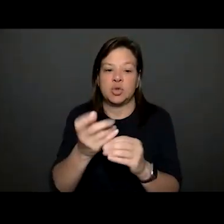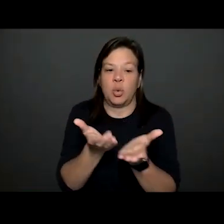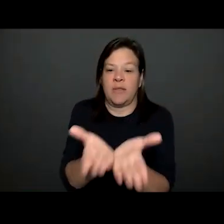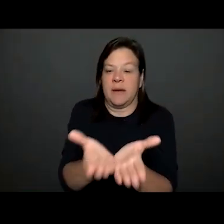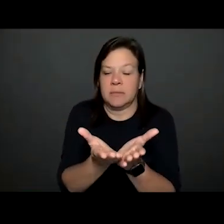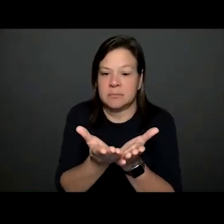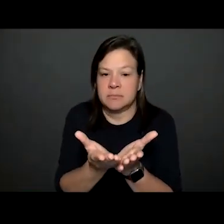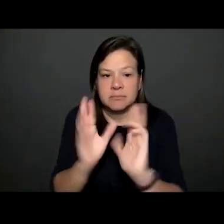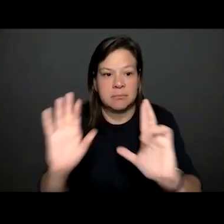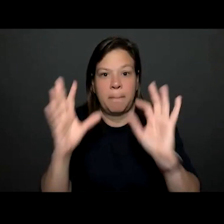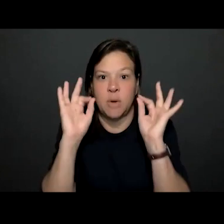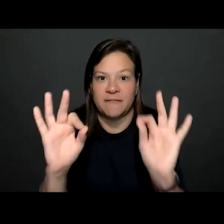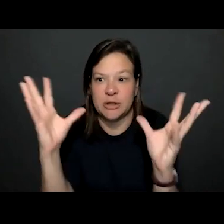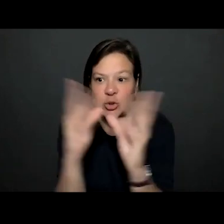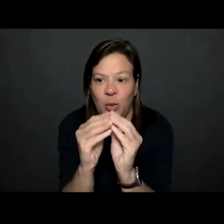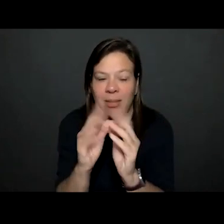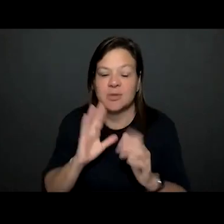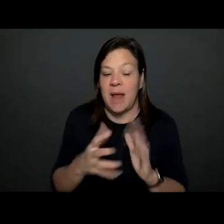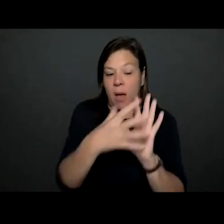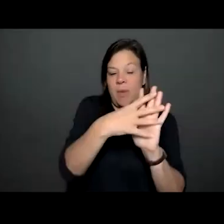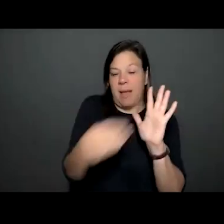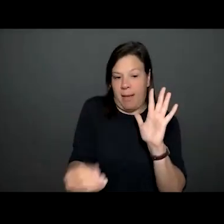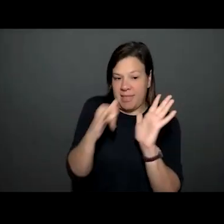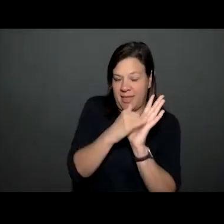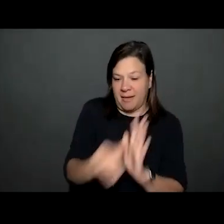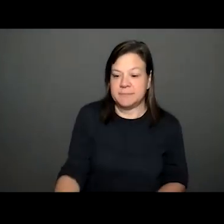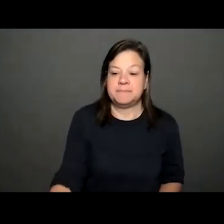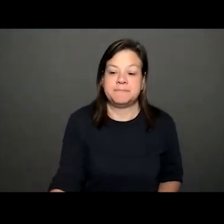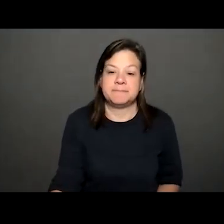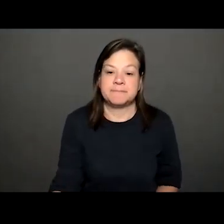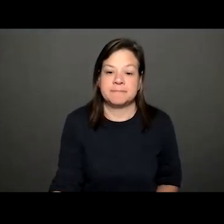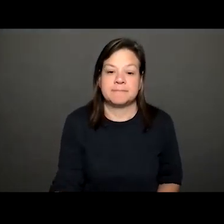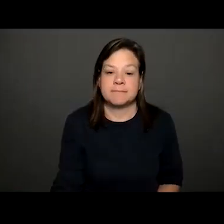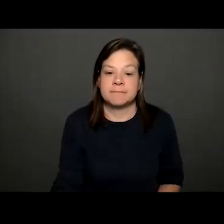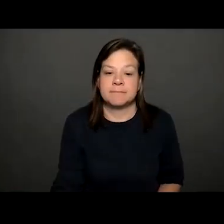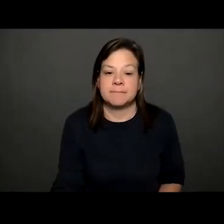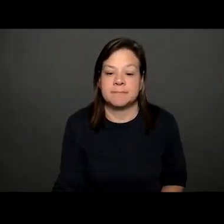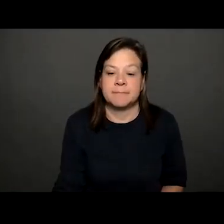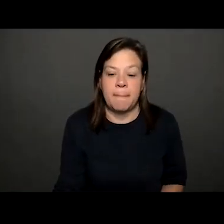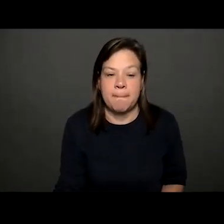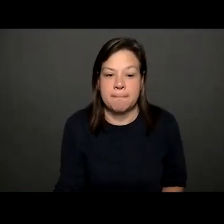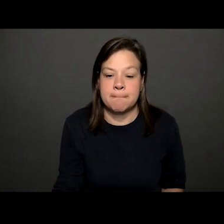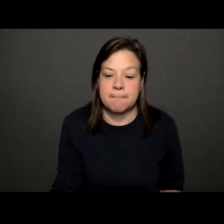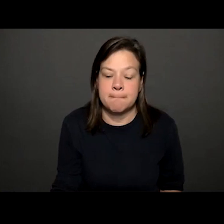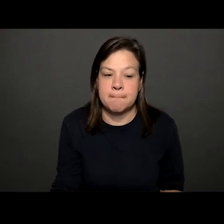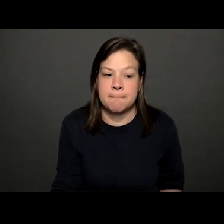WE'RE GONNA COPY THIS AND BRING IT OVER INTO POSTMAN. AND GOING TO PASTE IT IN.